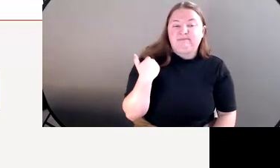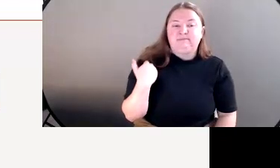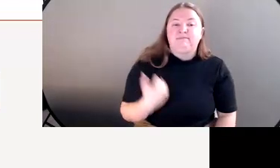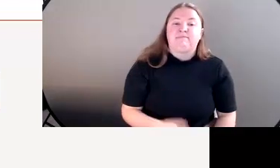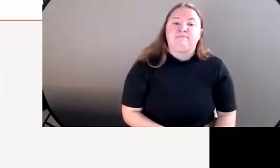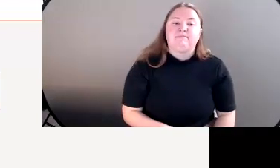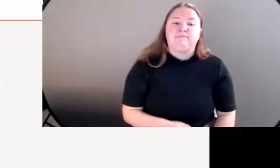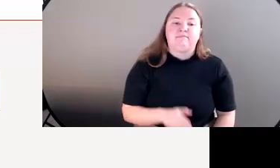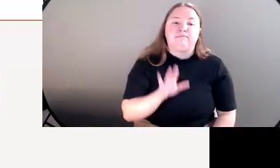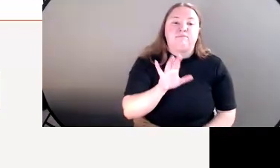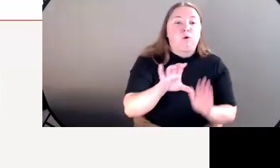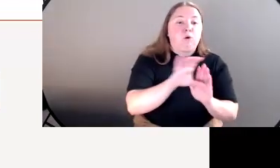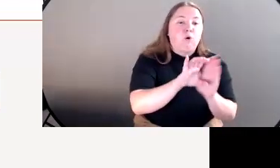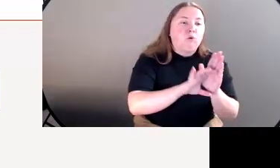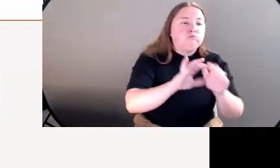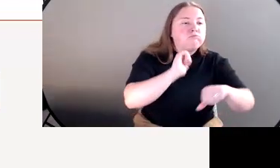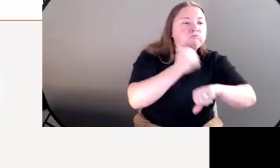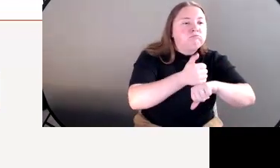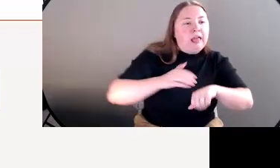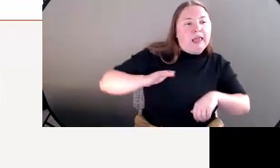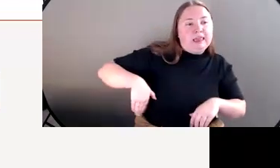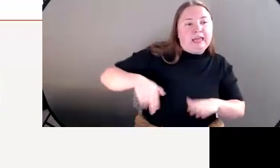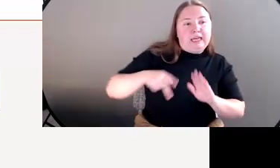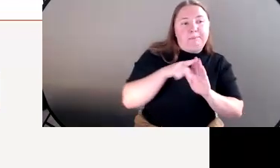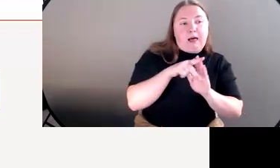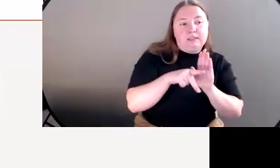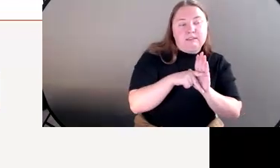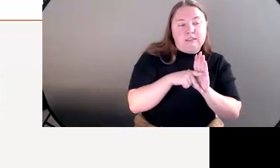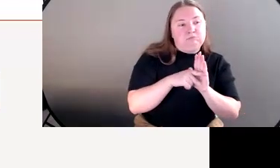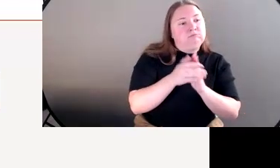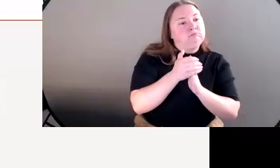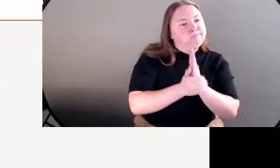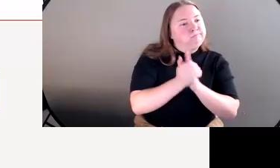in your course, you set a late policy to automatically apply a grade